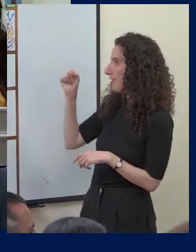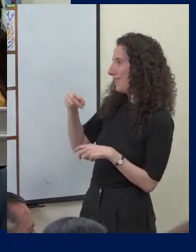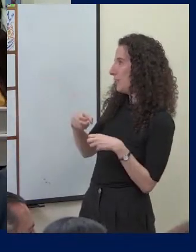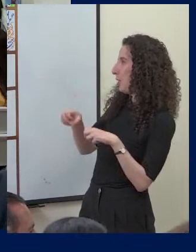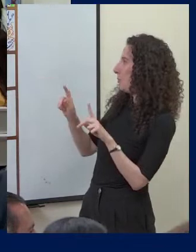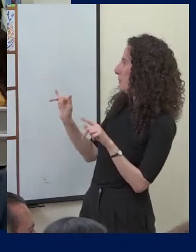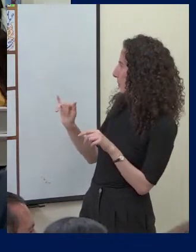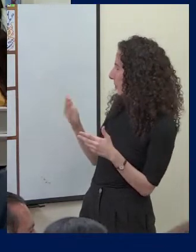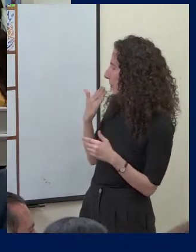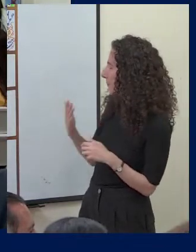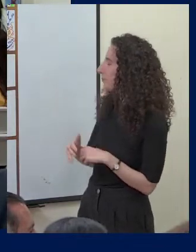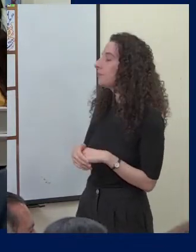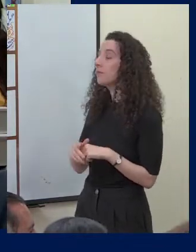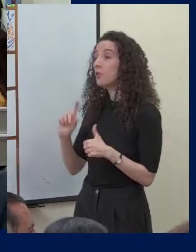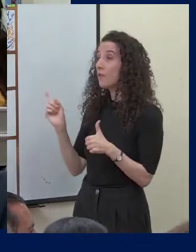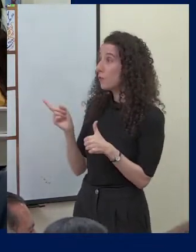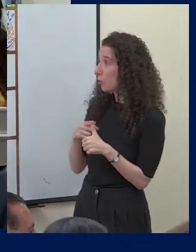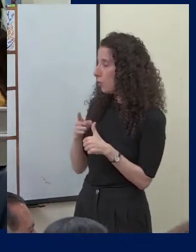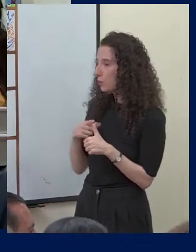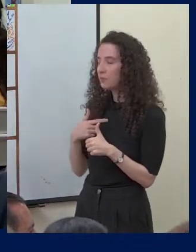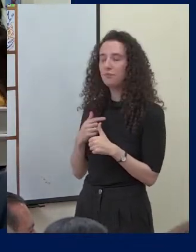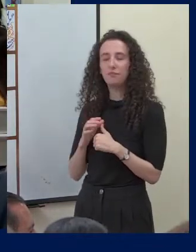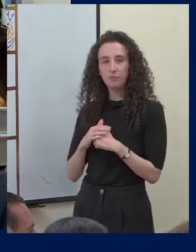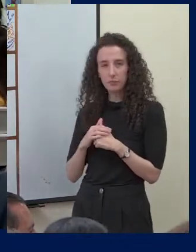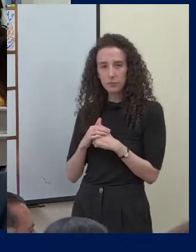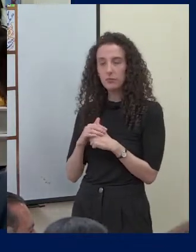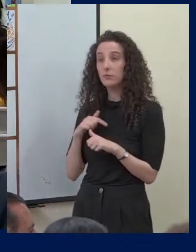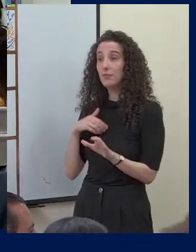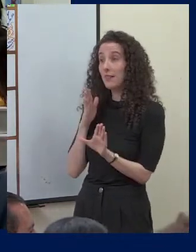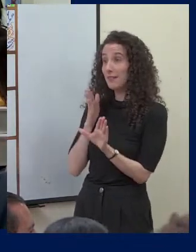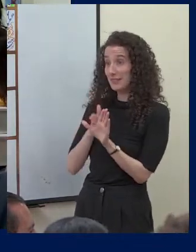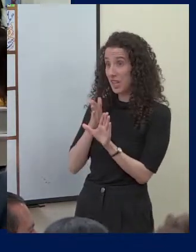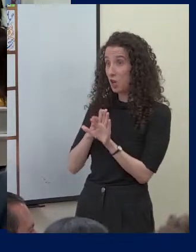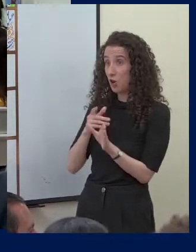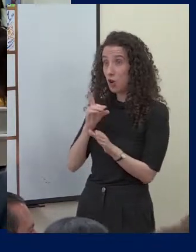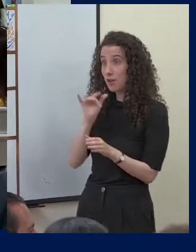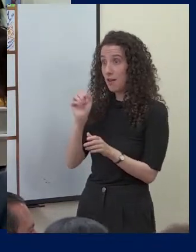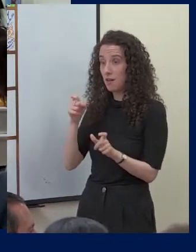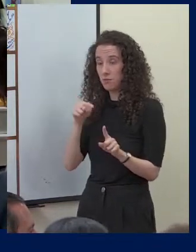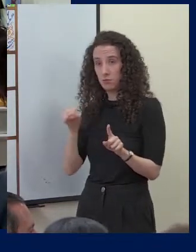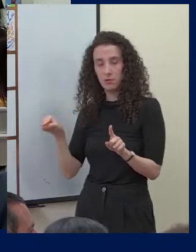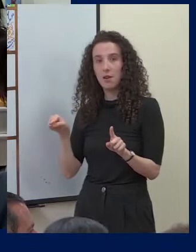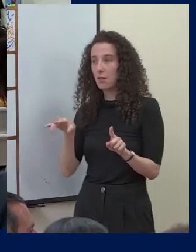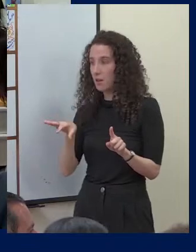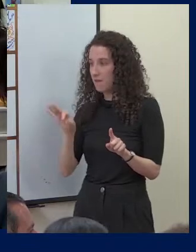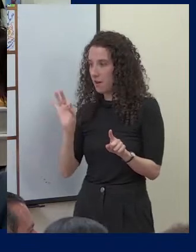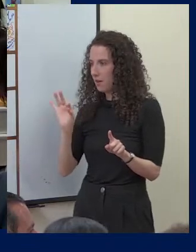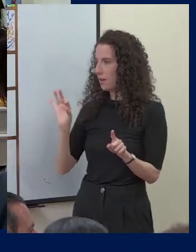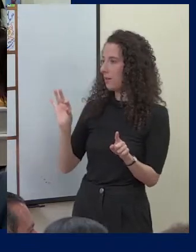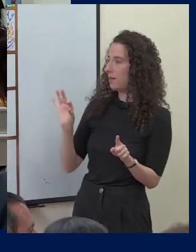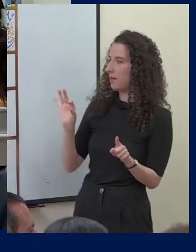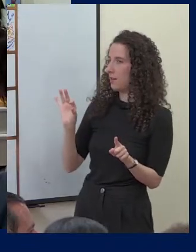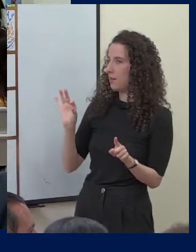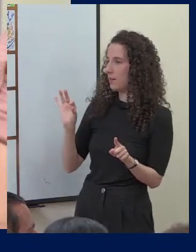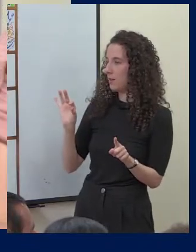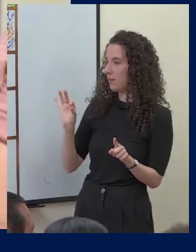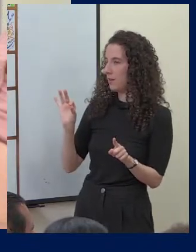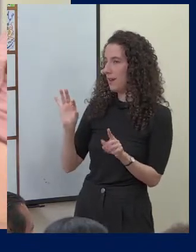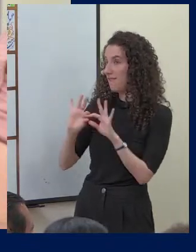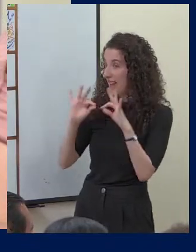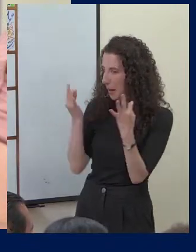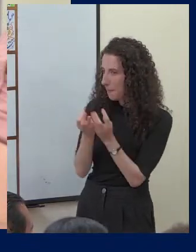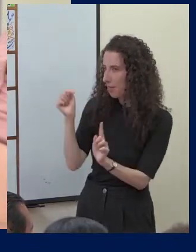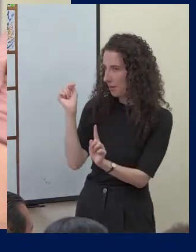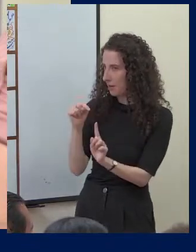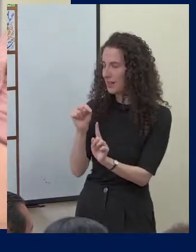I want to start sharing psychology today defines as a central Latino culture of value and it